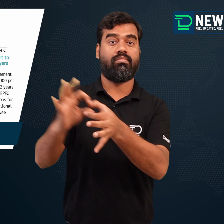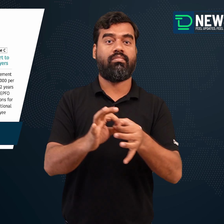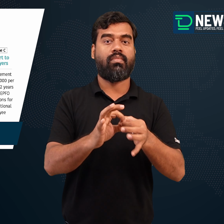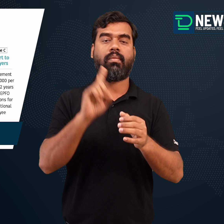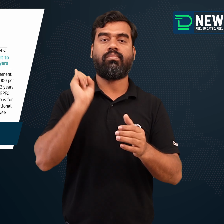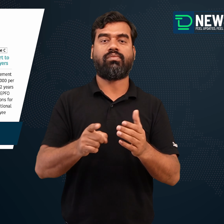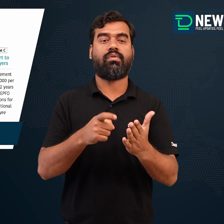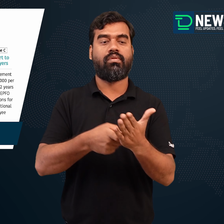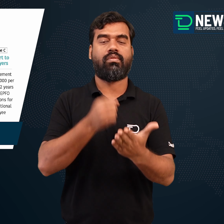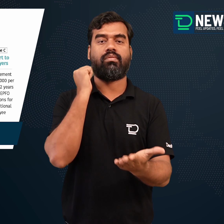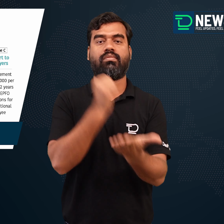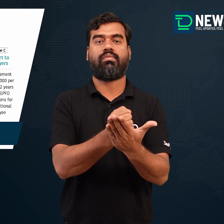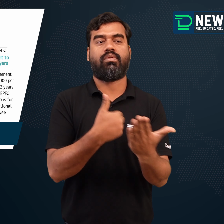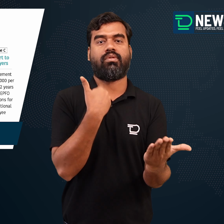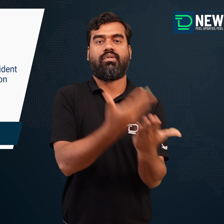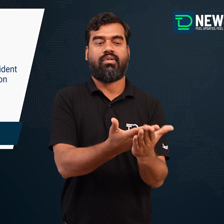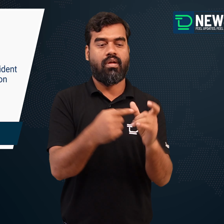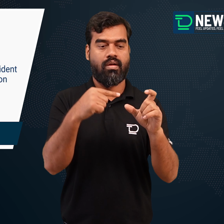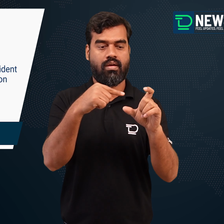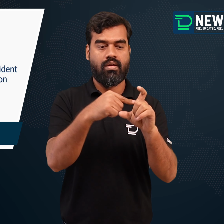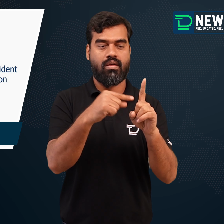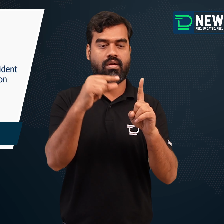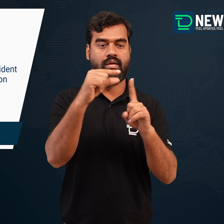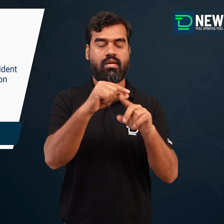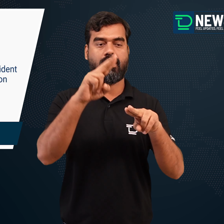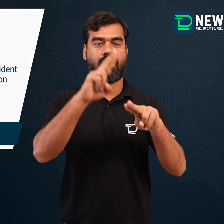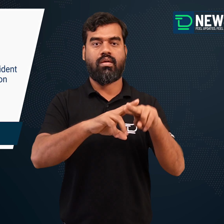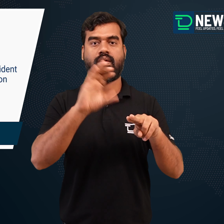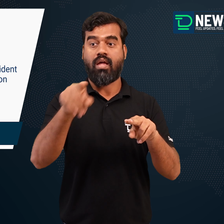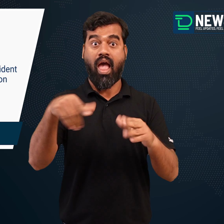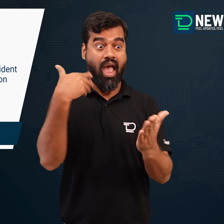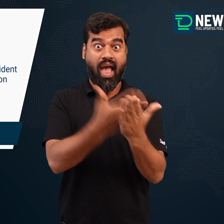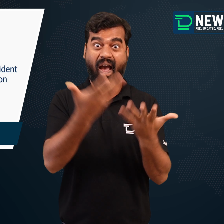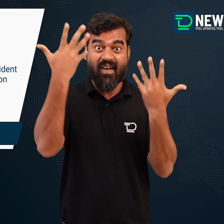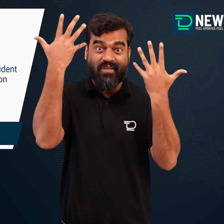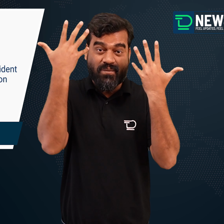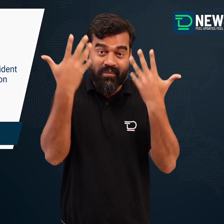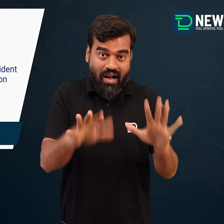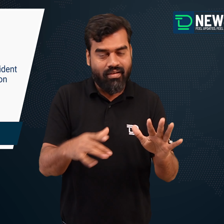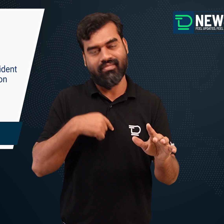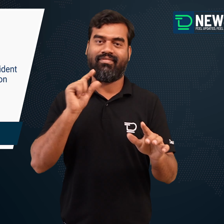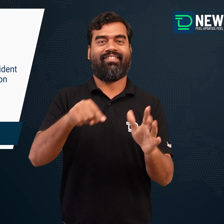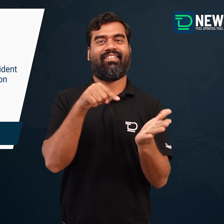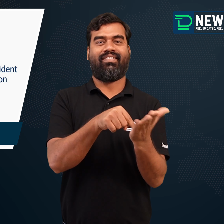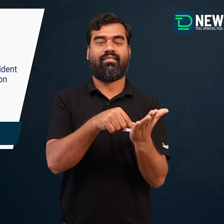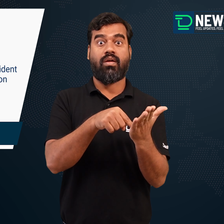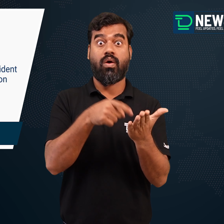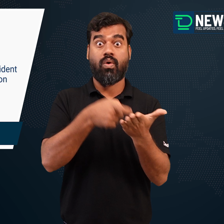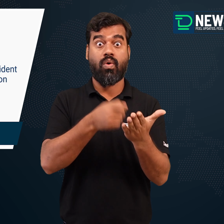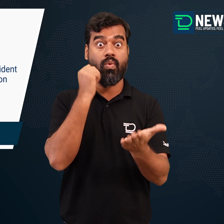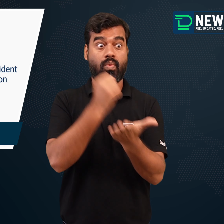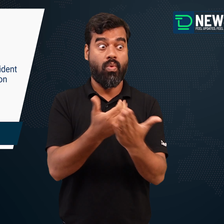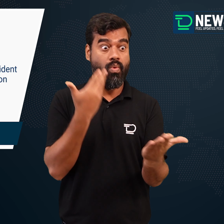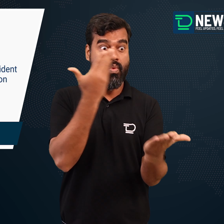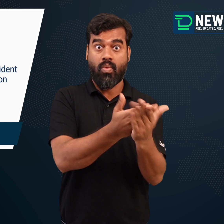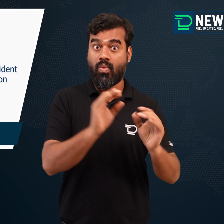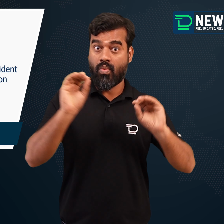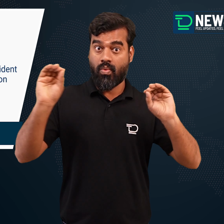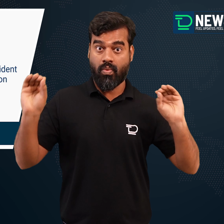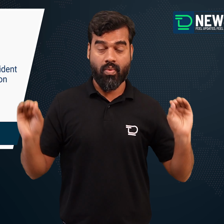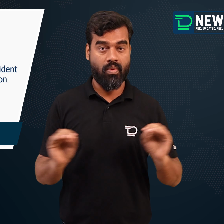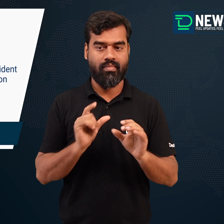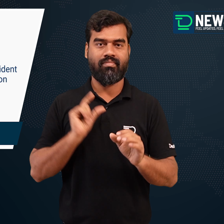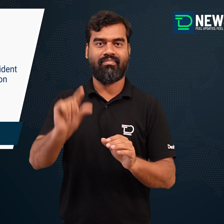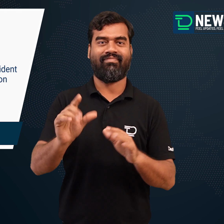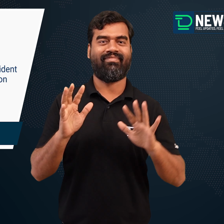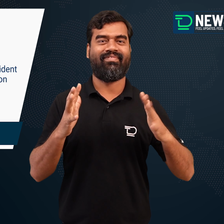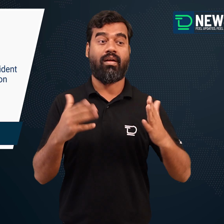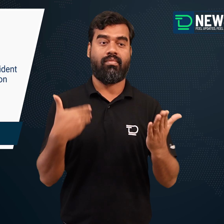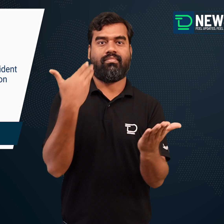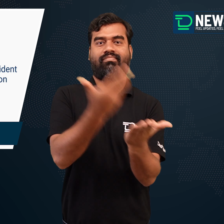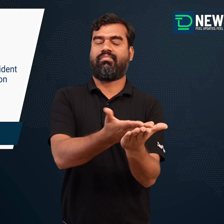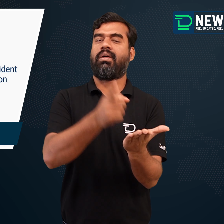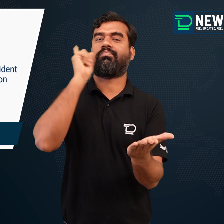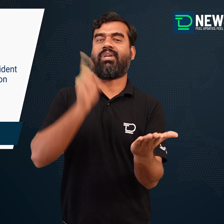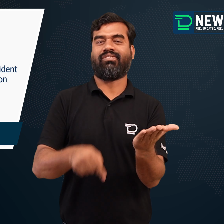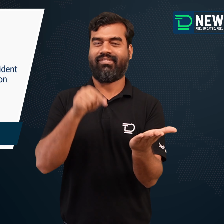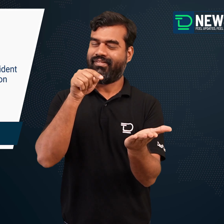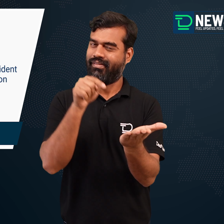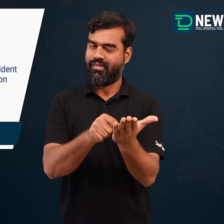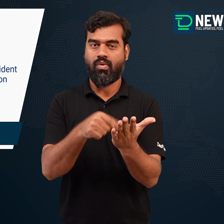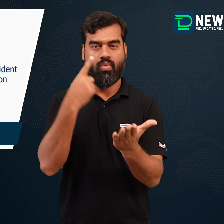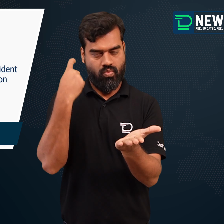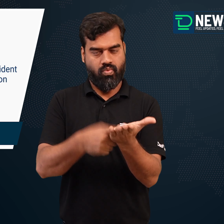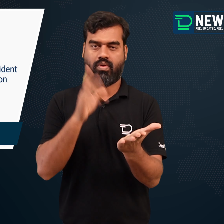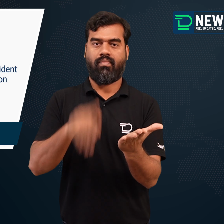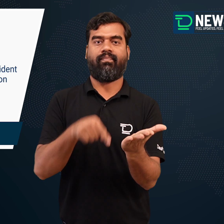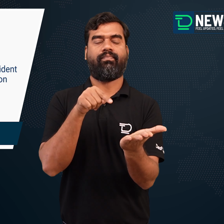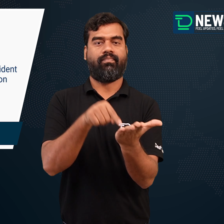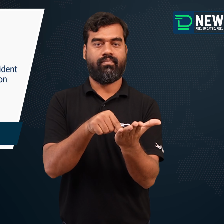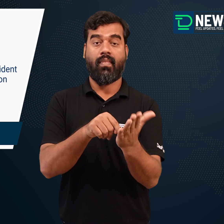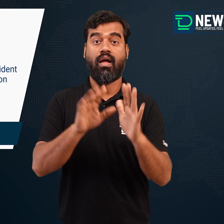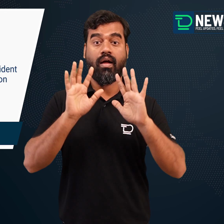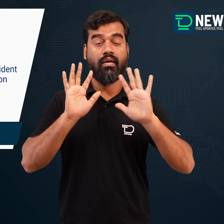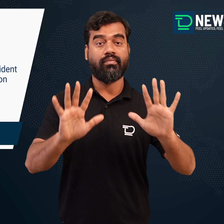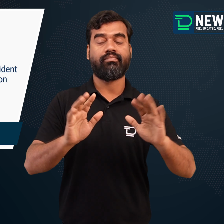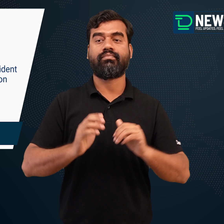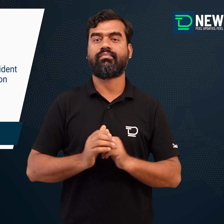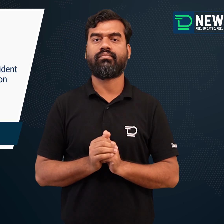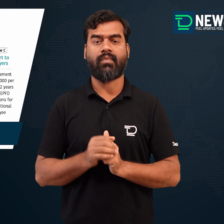First-time employees will be given a one-month salary as per registration with EPFO.